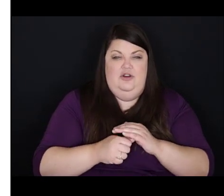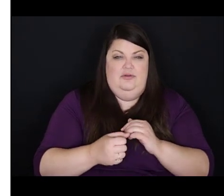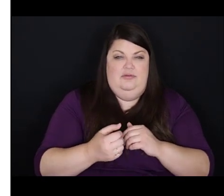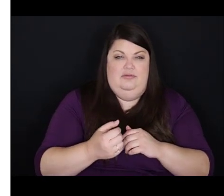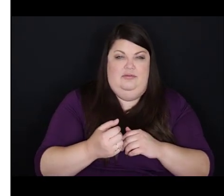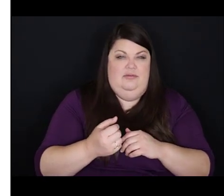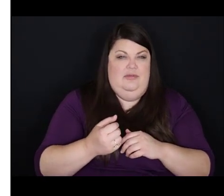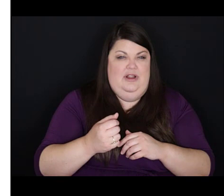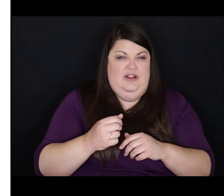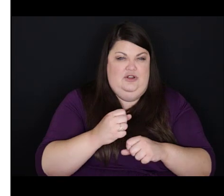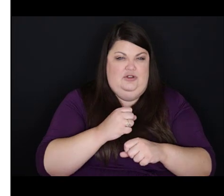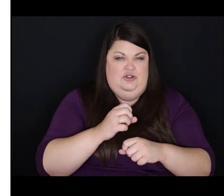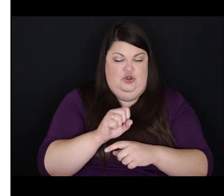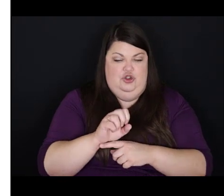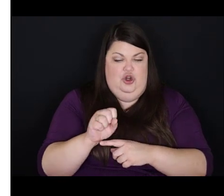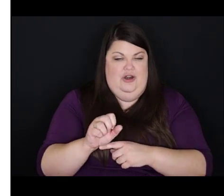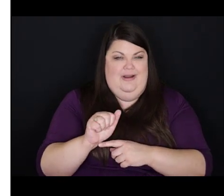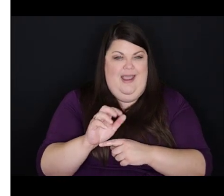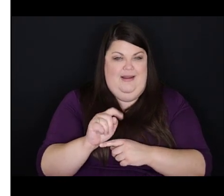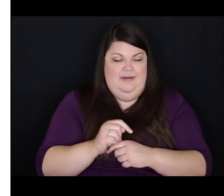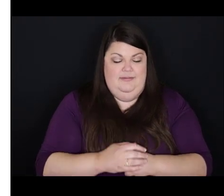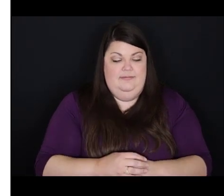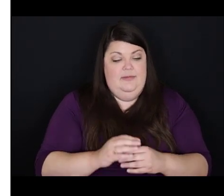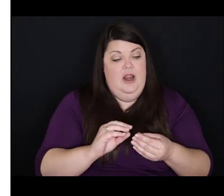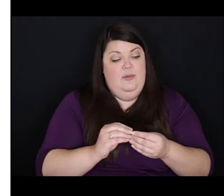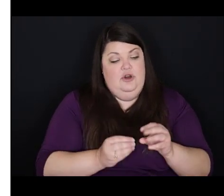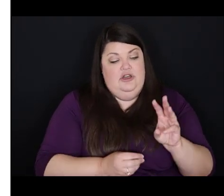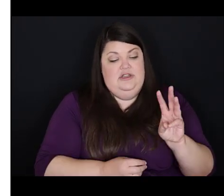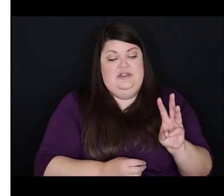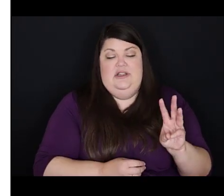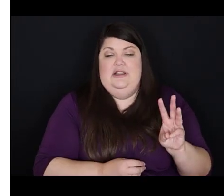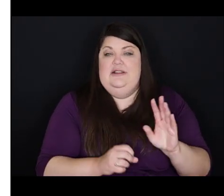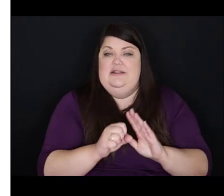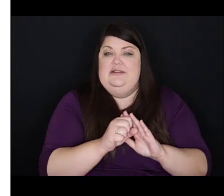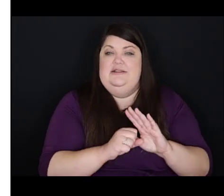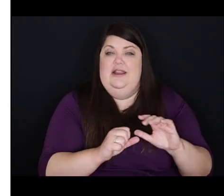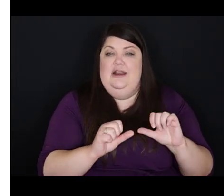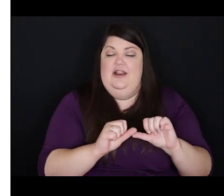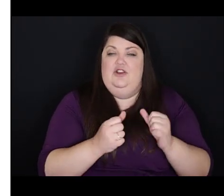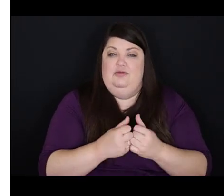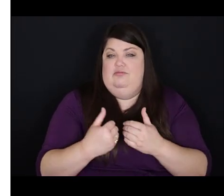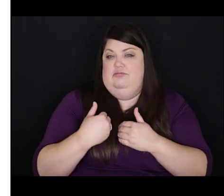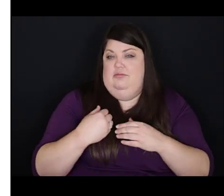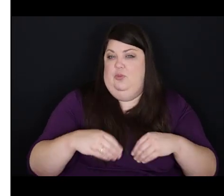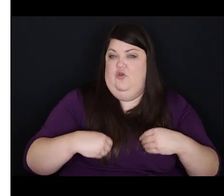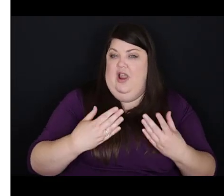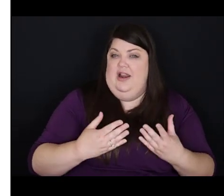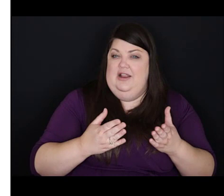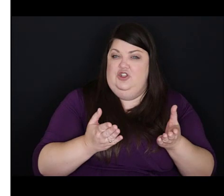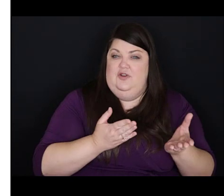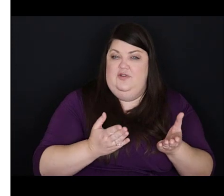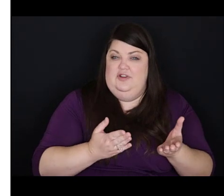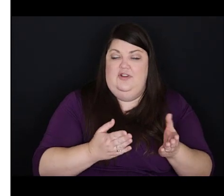(6) State agency responsible for providing services for individuals with developmental